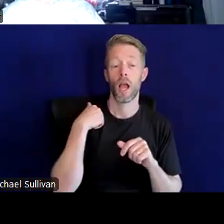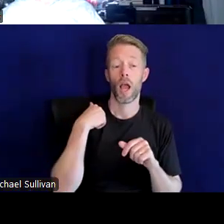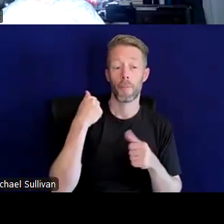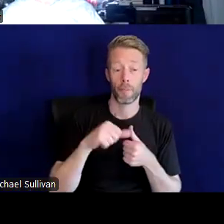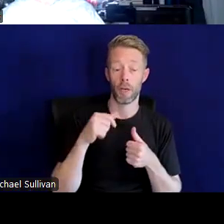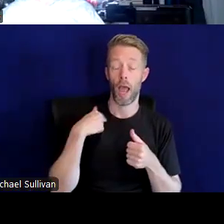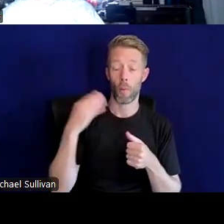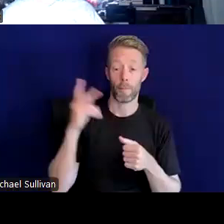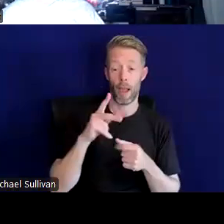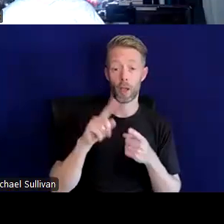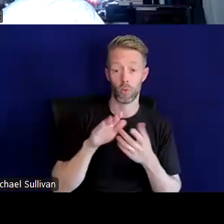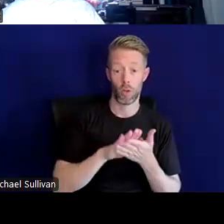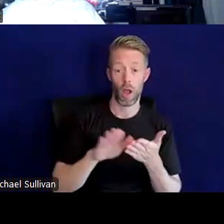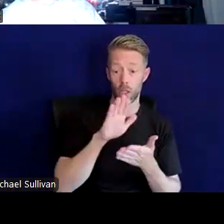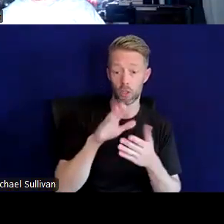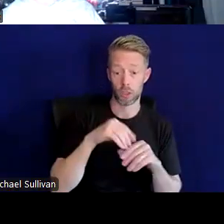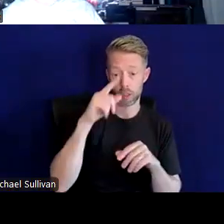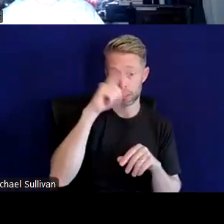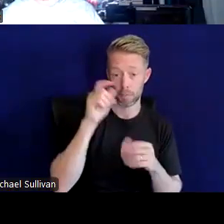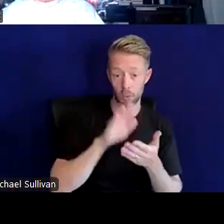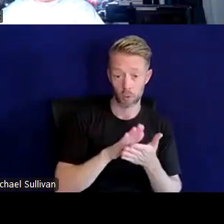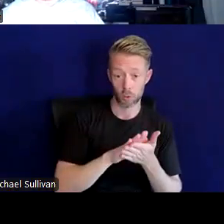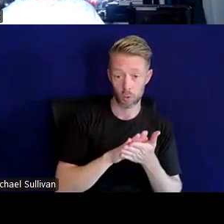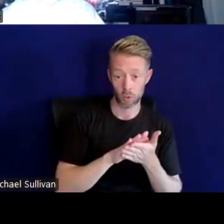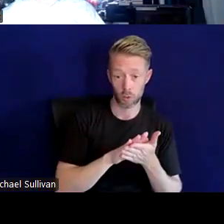went back to college, in summer school and we were, you know, it